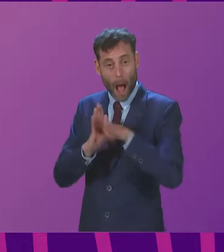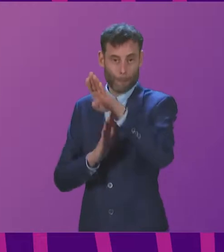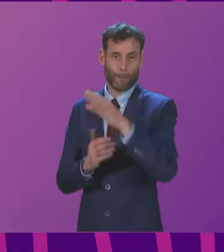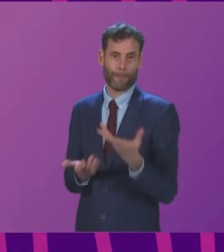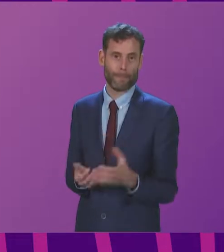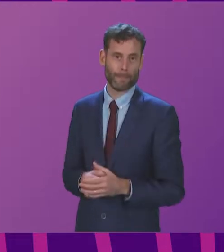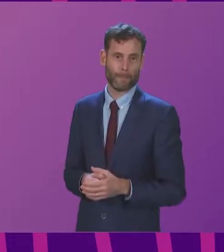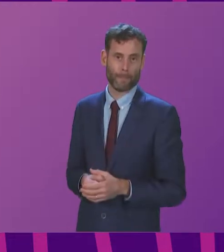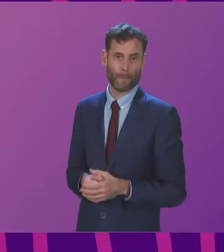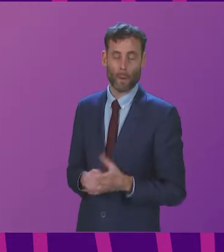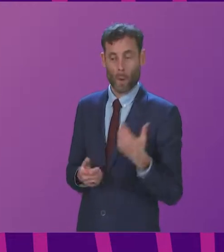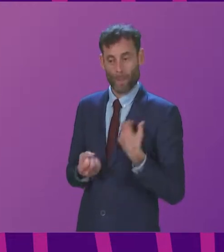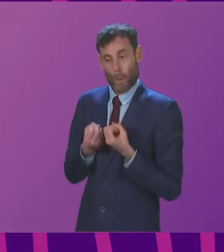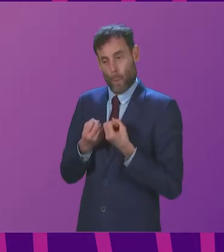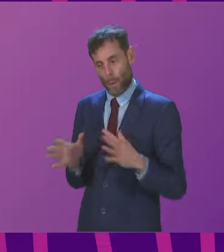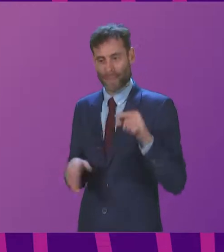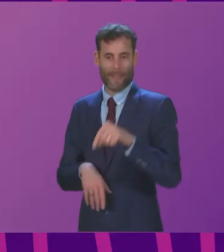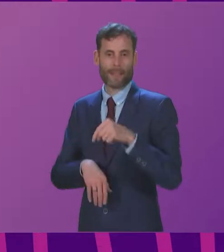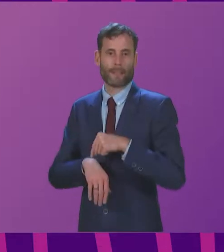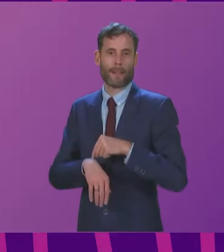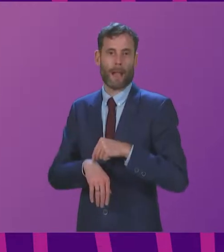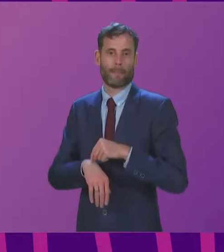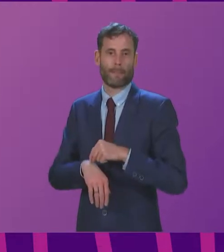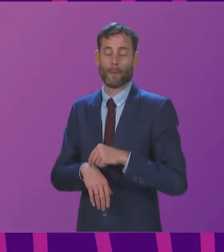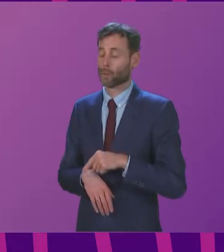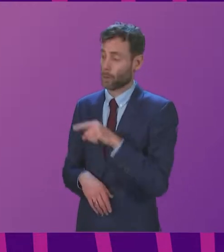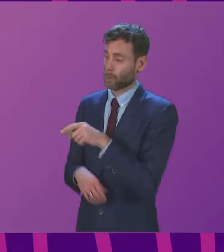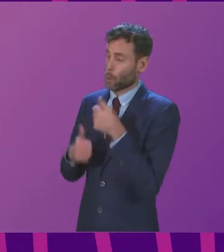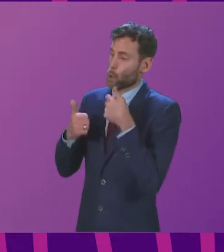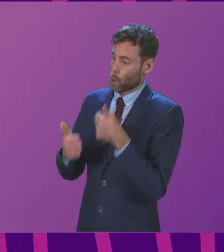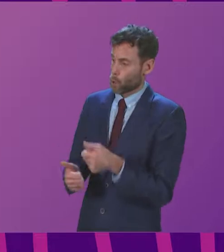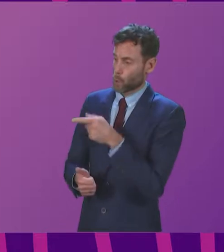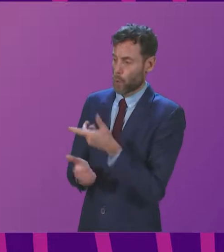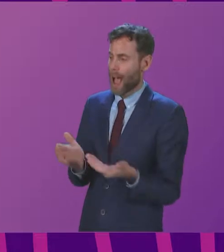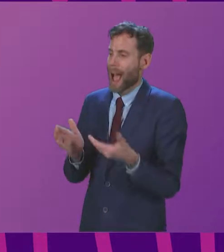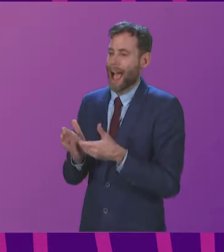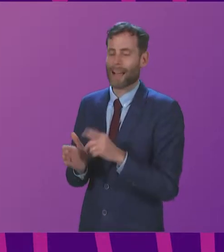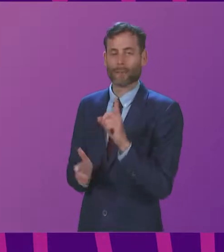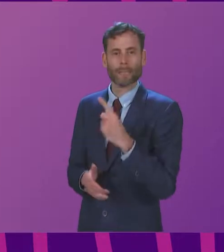We have wasted that time. I welcome the change to include a negative test from now on, but frankly